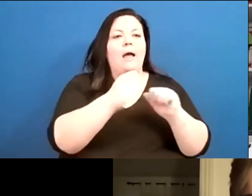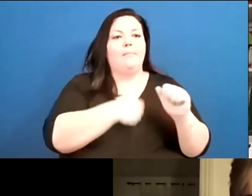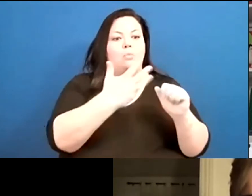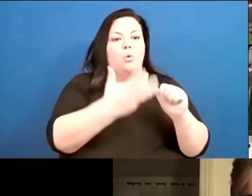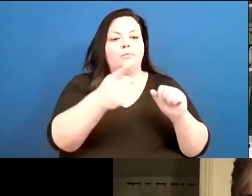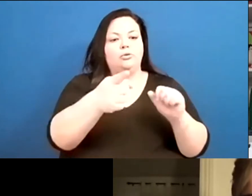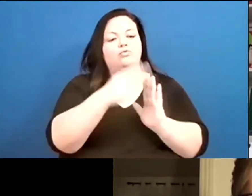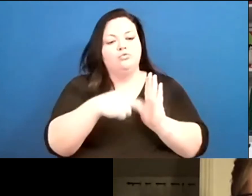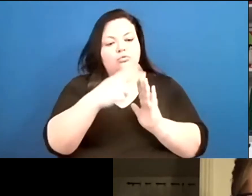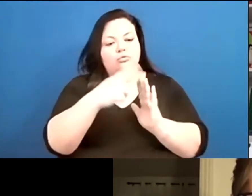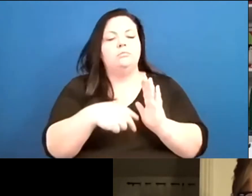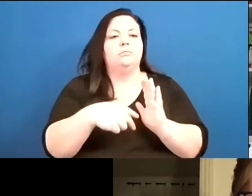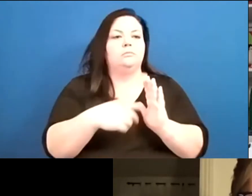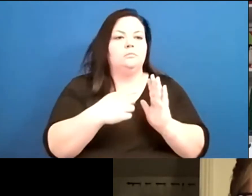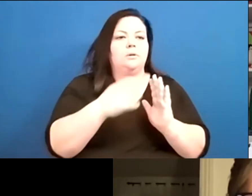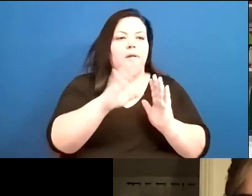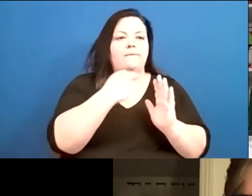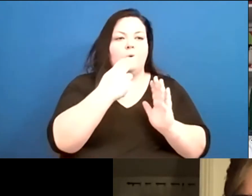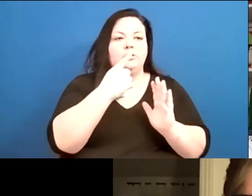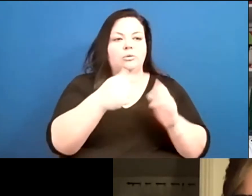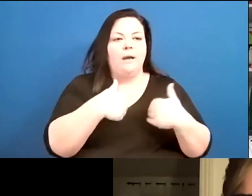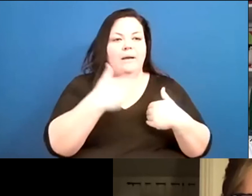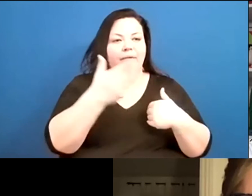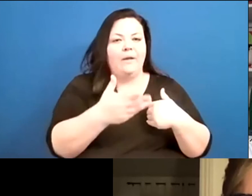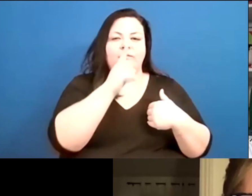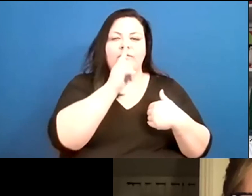you know that the, like, voice you inhabit there is real, real fairy tale-